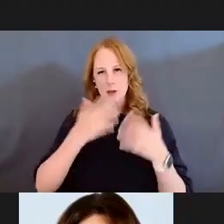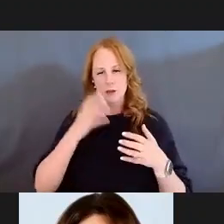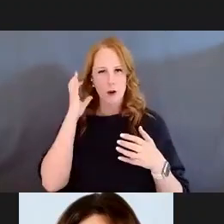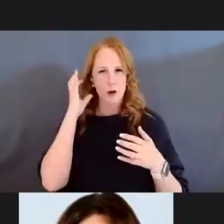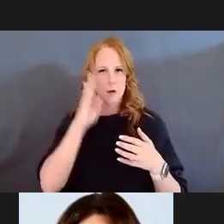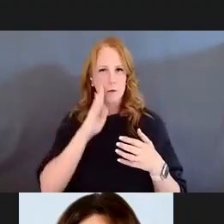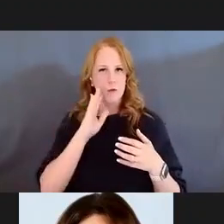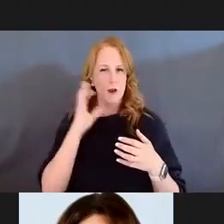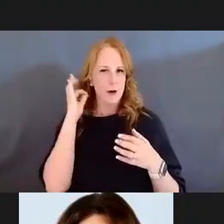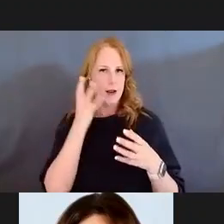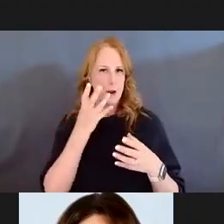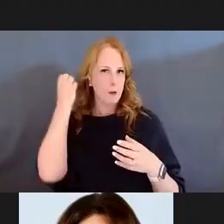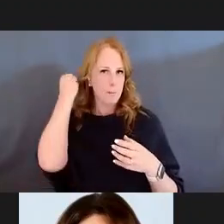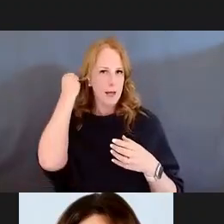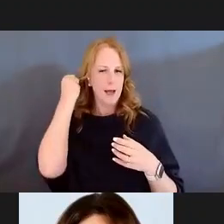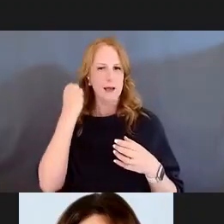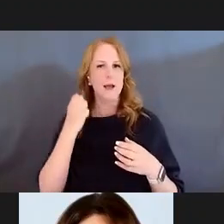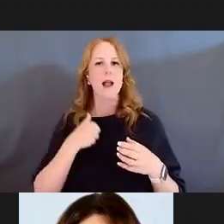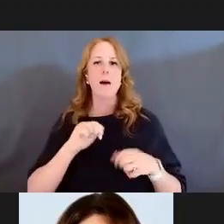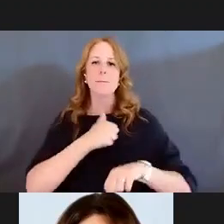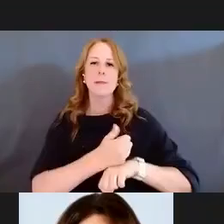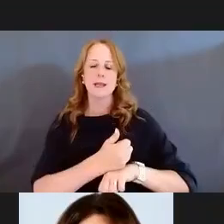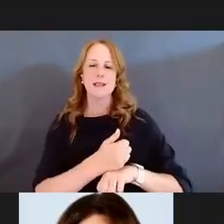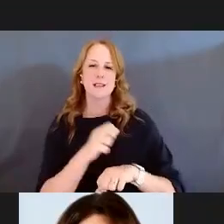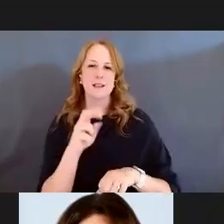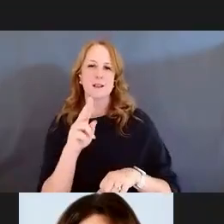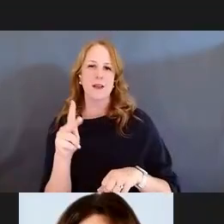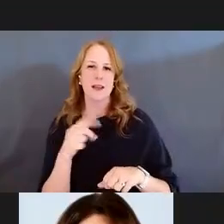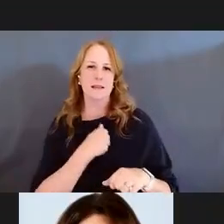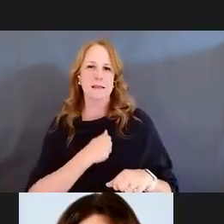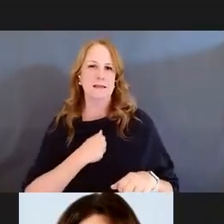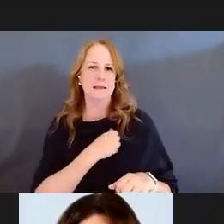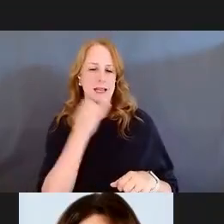um, as Susan said, I am based in the UK. So, apologies in advance if you see the lights go